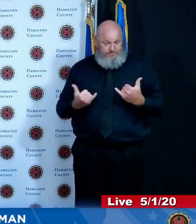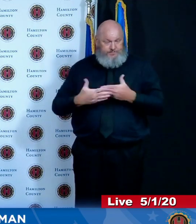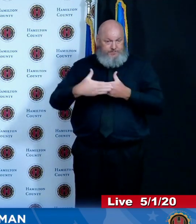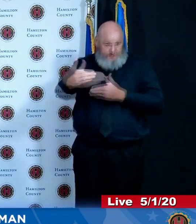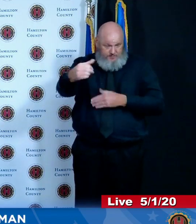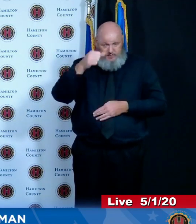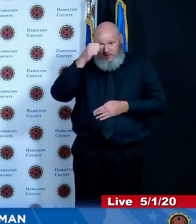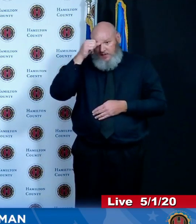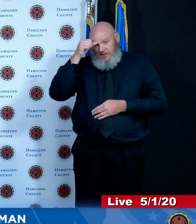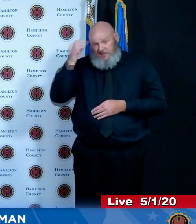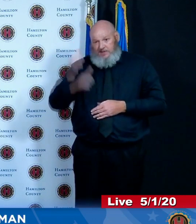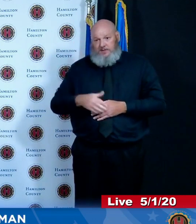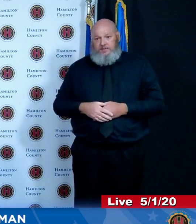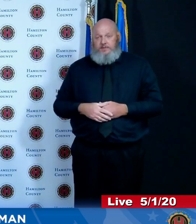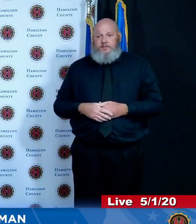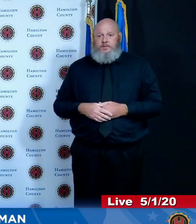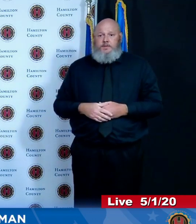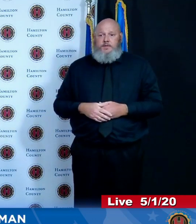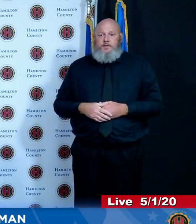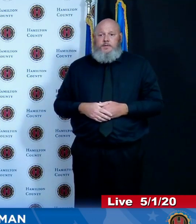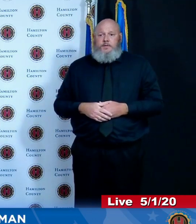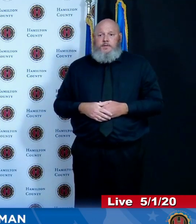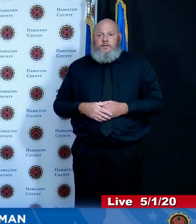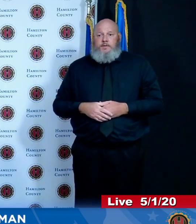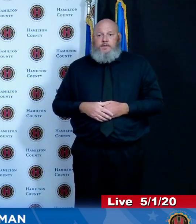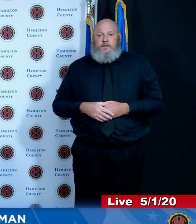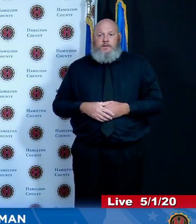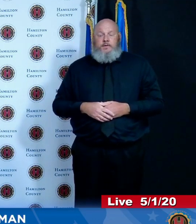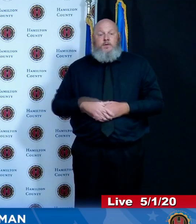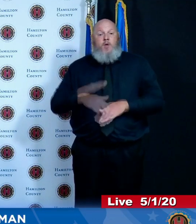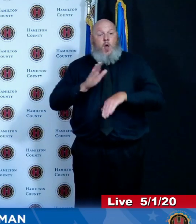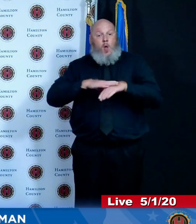result of the stay-at-home order those items are allowed to begin I know many